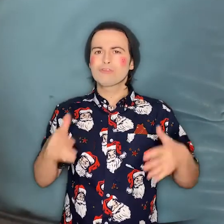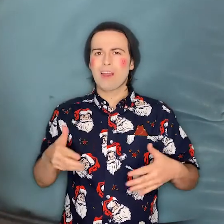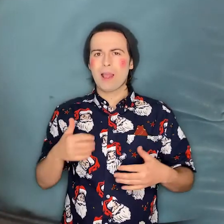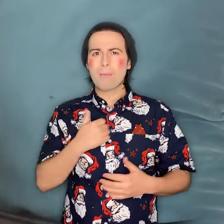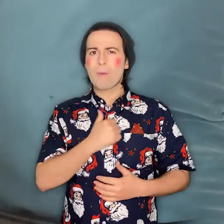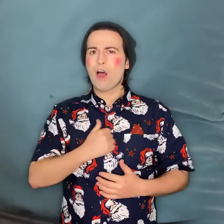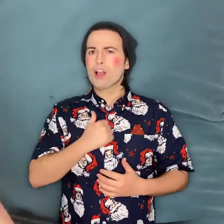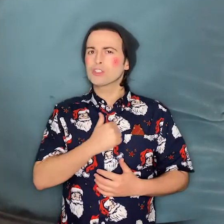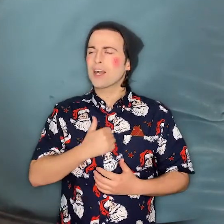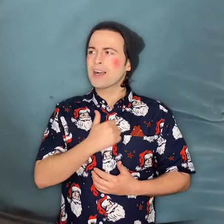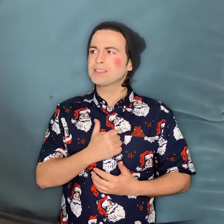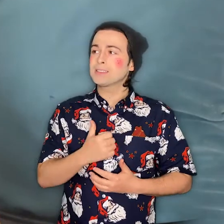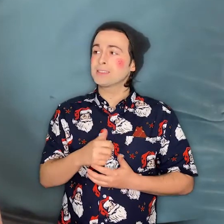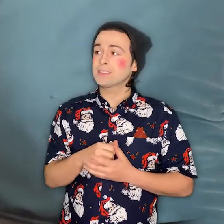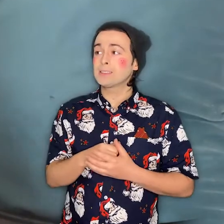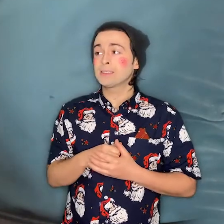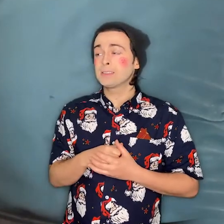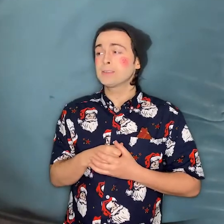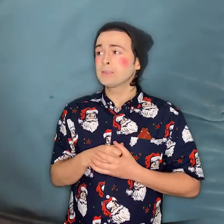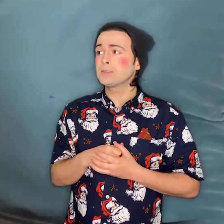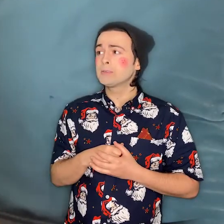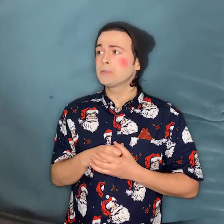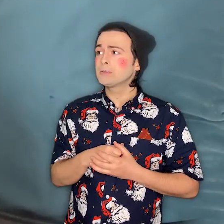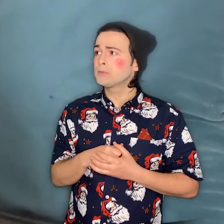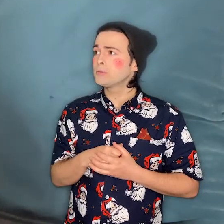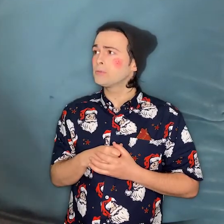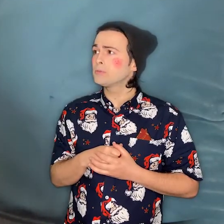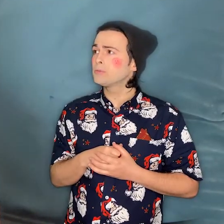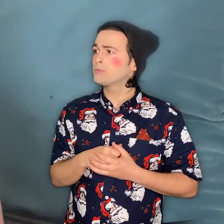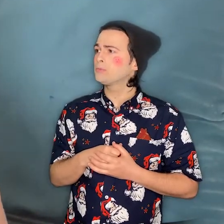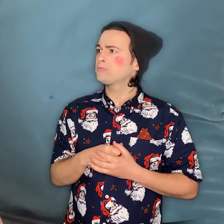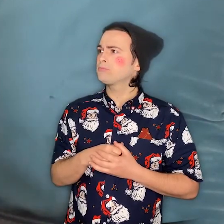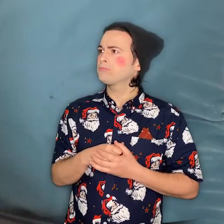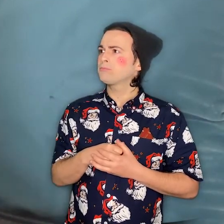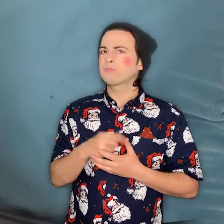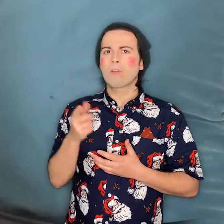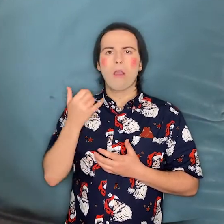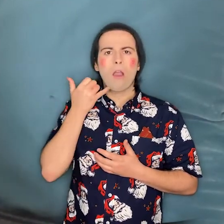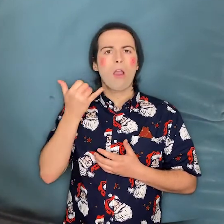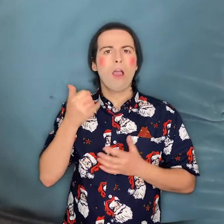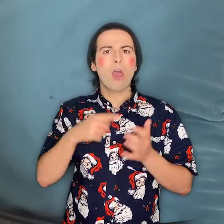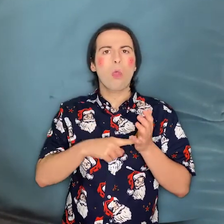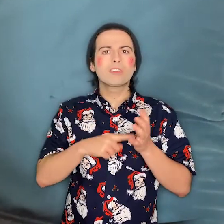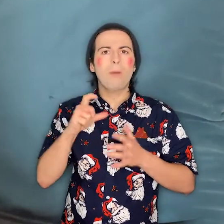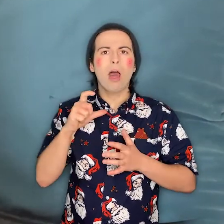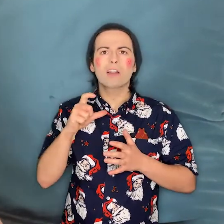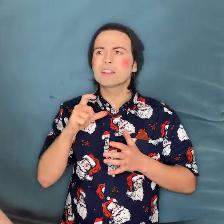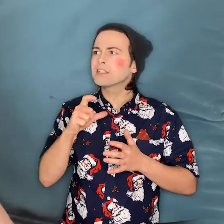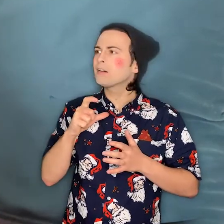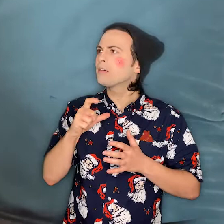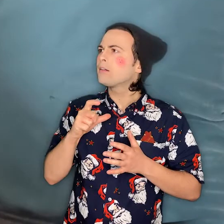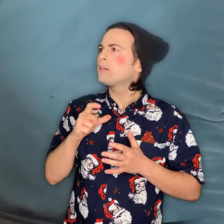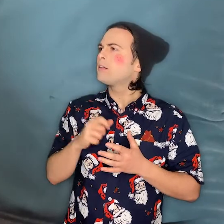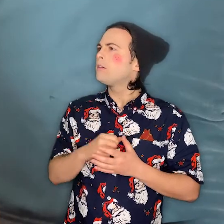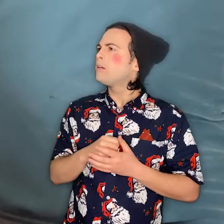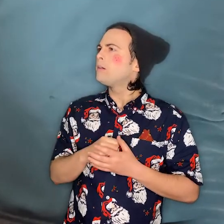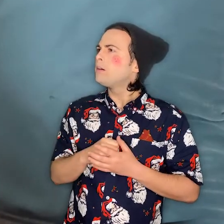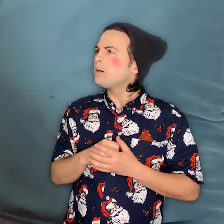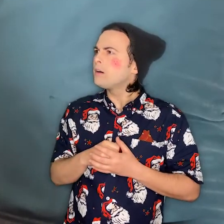Hello, is that you Lewis? Is Cinderella there? Well can you get her for me please? No, Lewis.